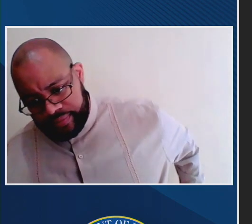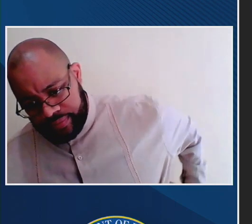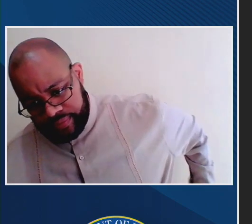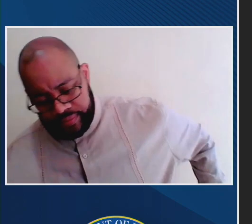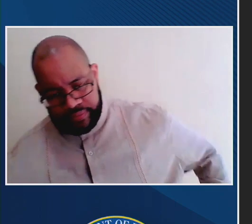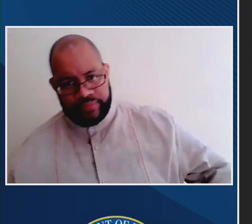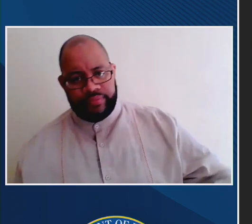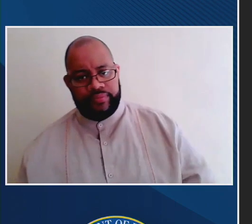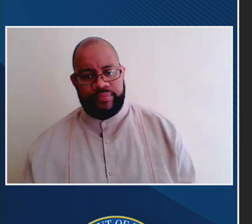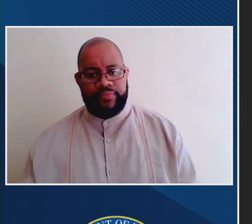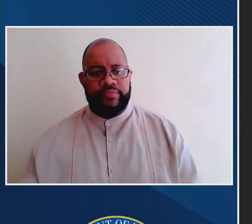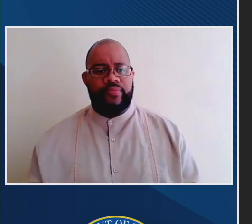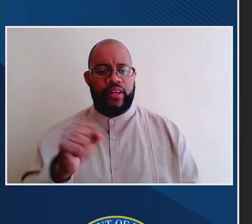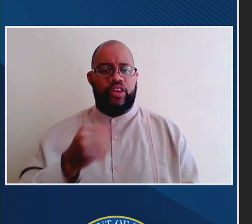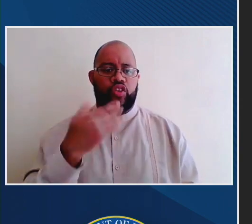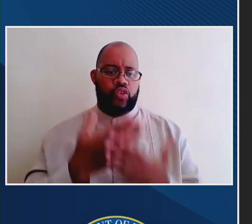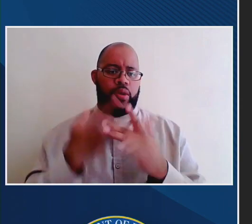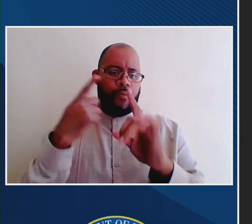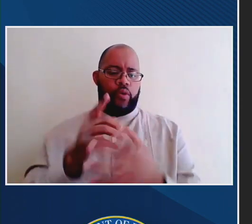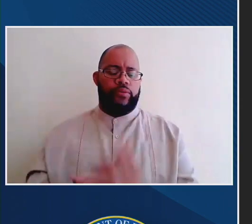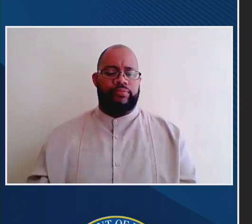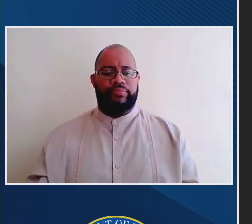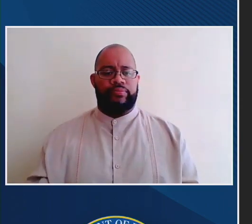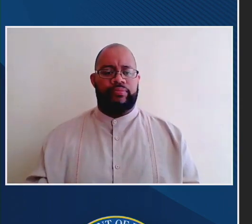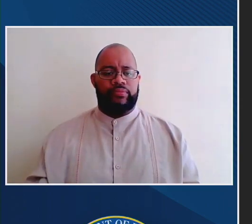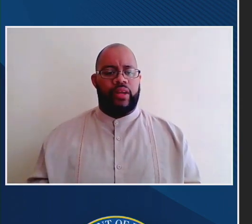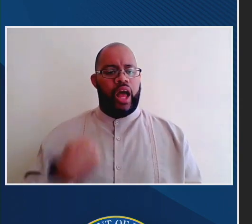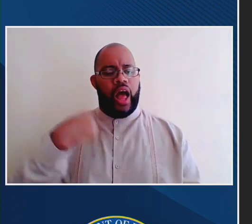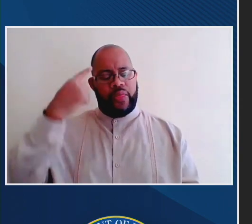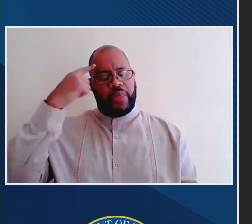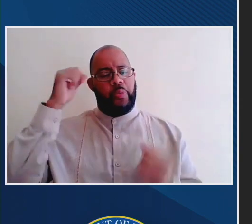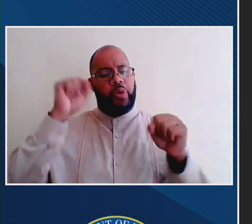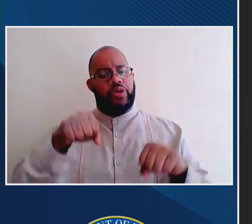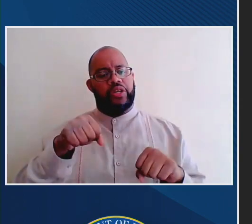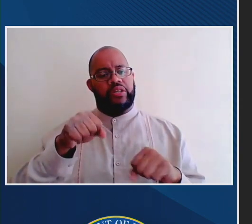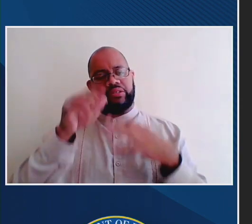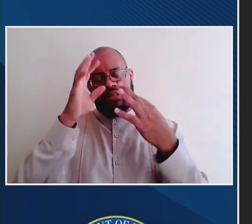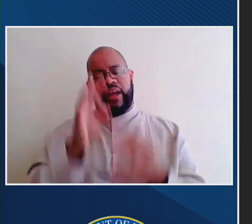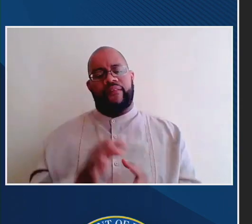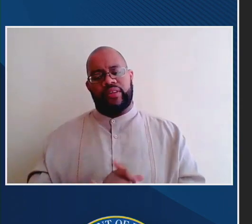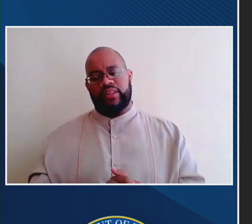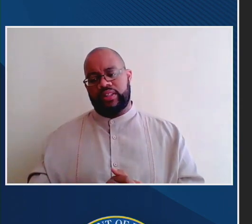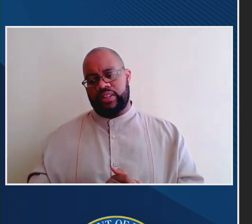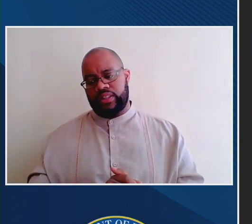Yeah, that's a good point, Barmak. I think we could certainly be- that's certainly something we might be able to